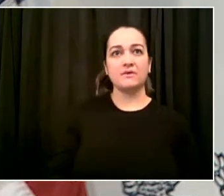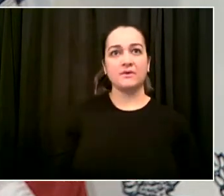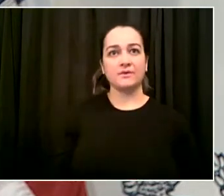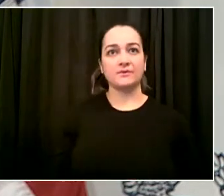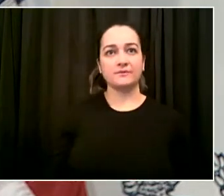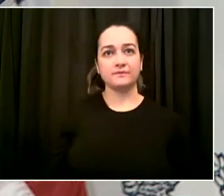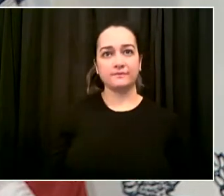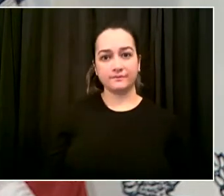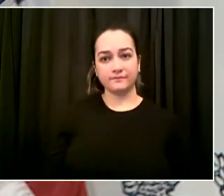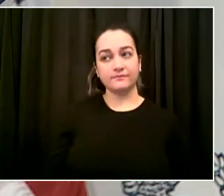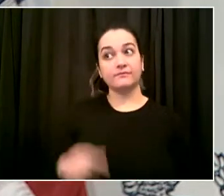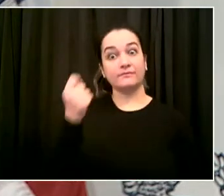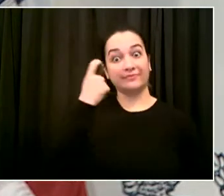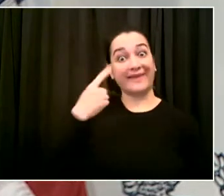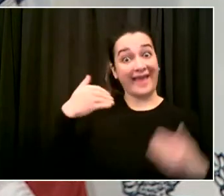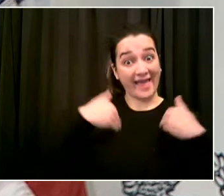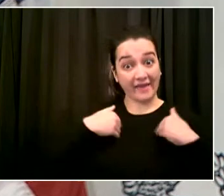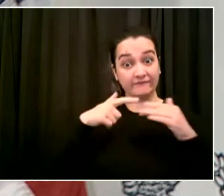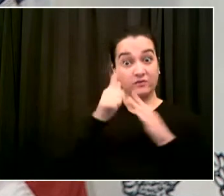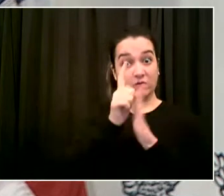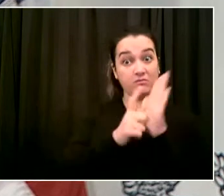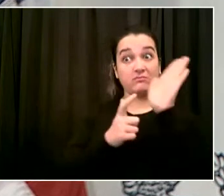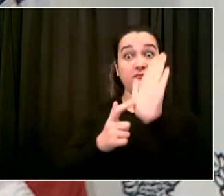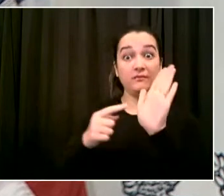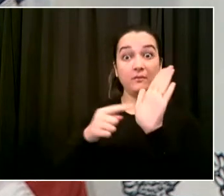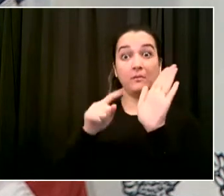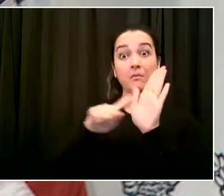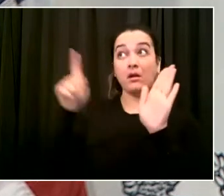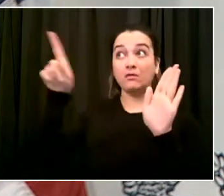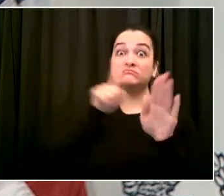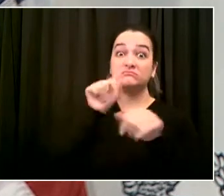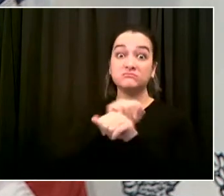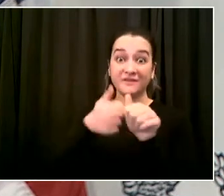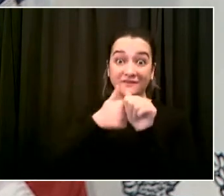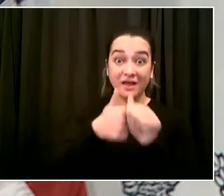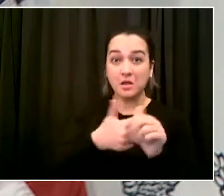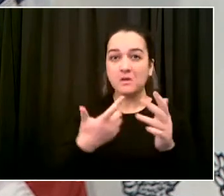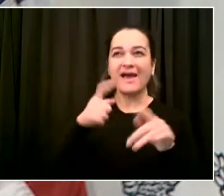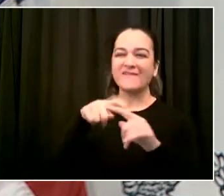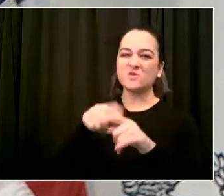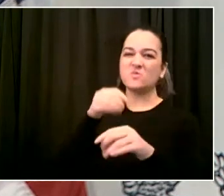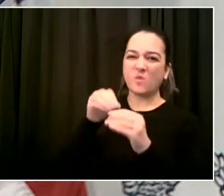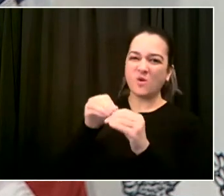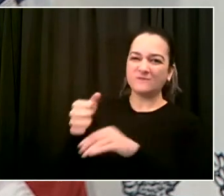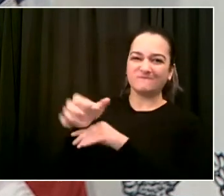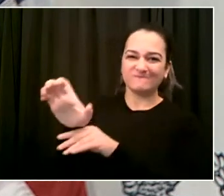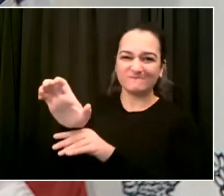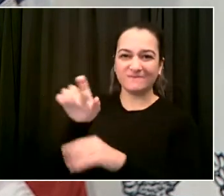YEARS AGO. WE TRIRI EDT TO ENNRCFOE E THIS S A PROBLEM THAT IS REAL AND HAS TO BE DEALT WITH FORCEFULLY. THIS IS SOMETHING I KNOW THE HUMAN RIGHTS COMMISSION HAS